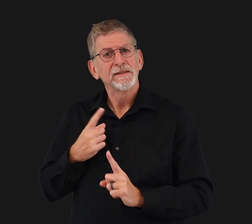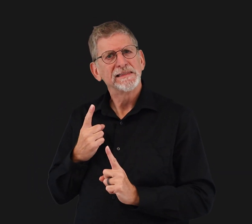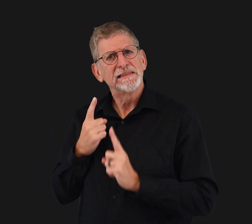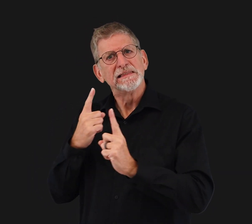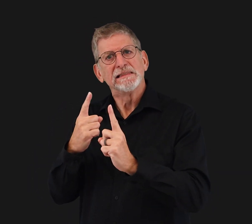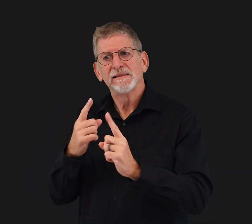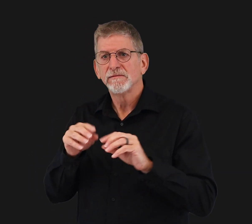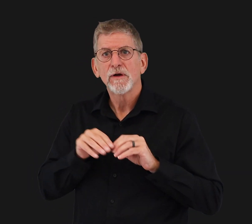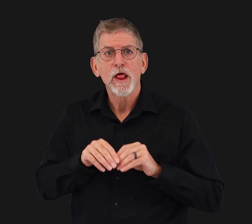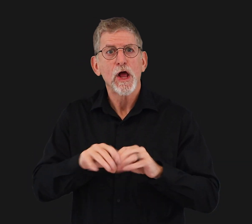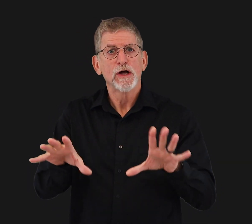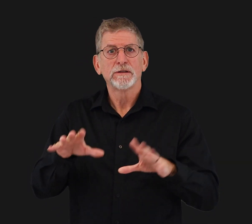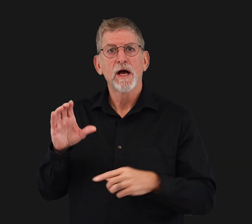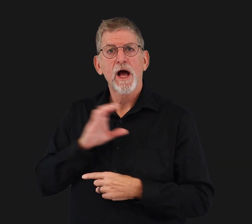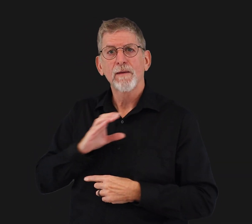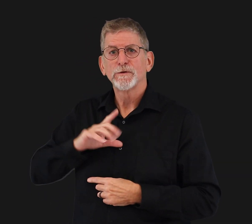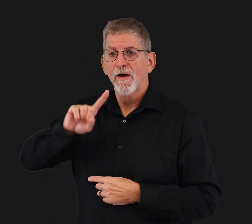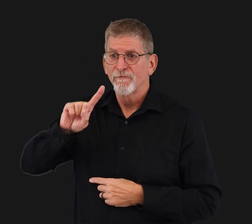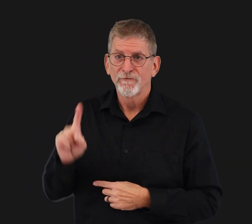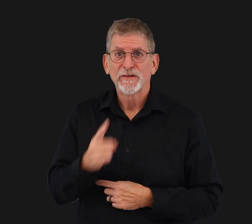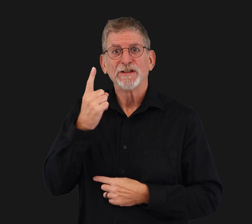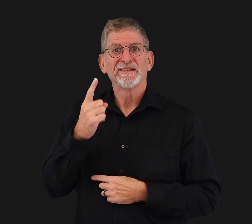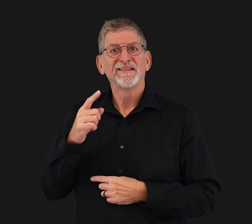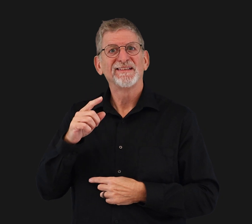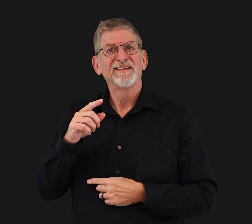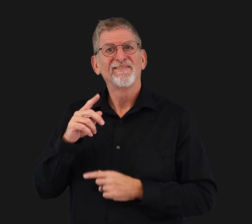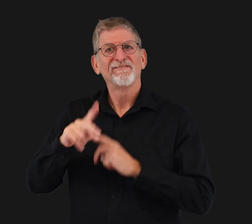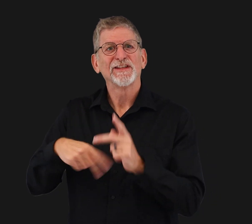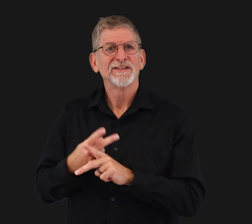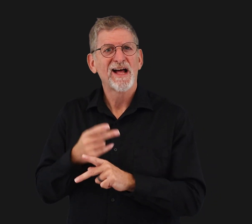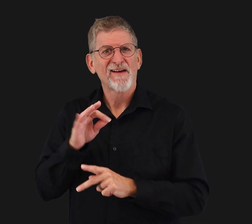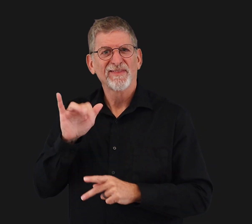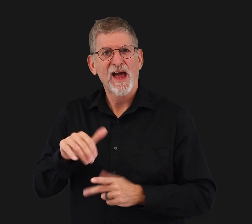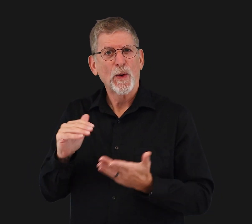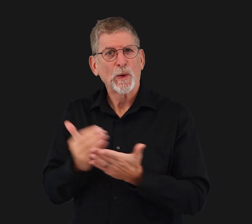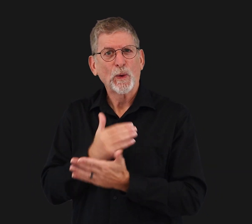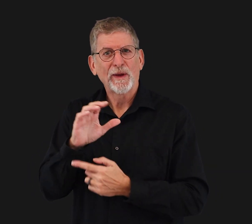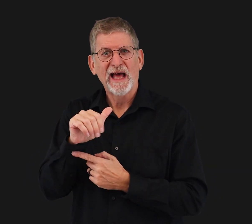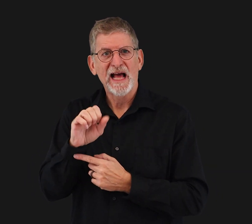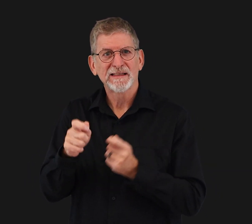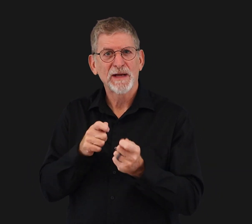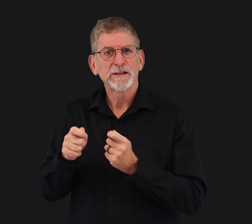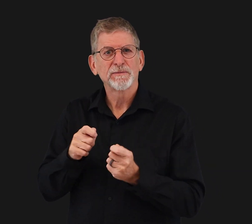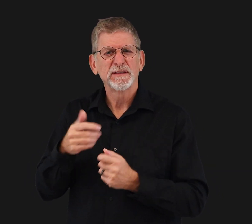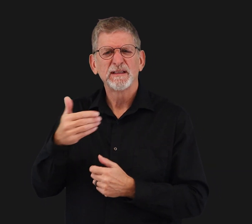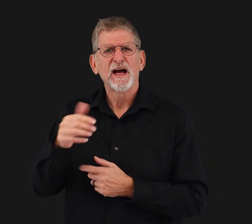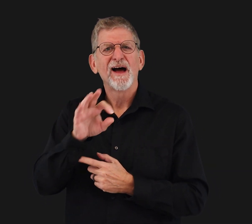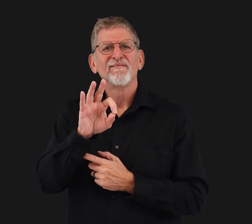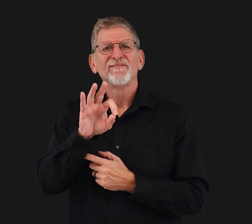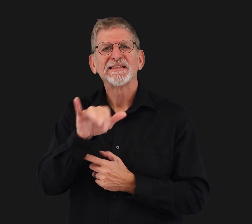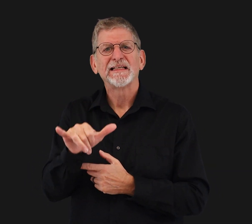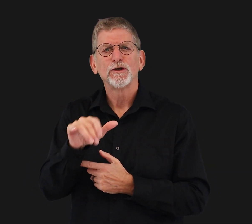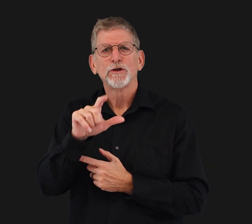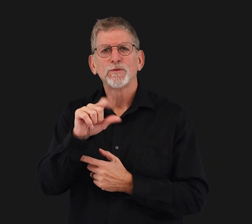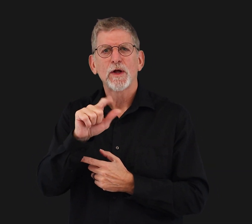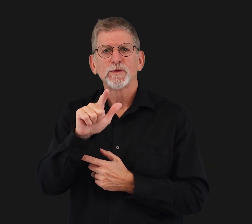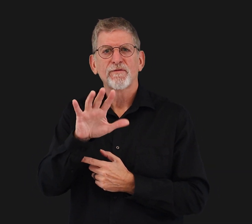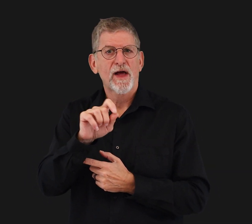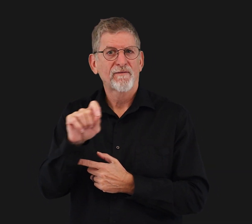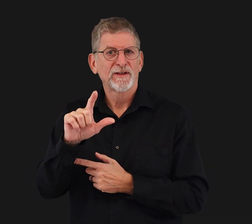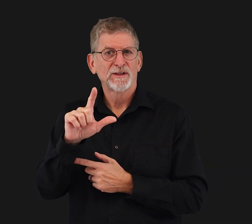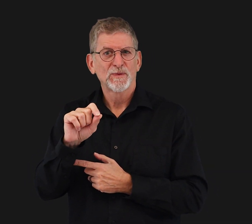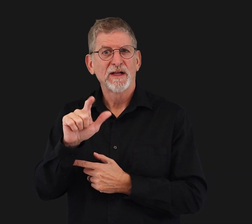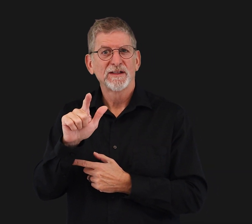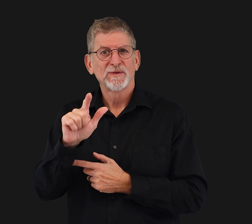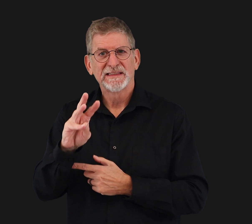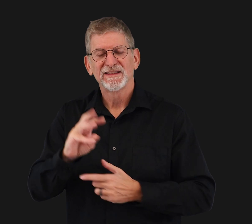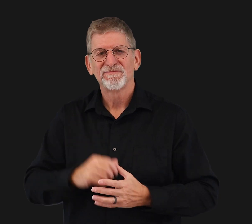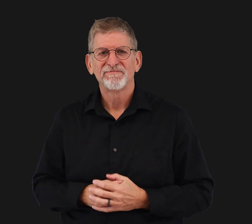We are aiming to launch the Commission’s first iteration of the new case management system in fiscal 2025–26.